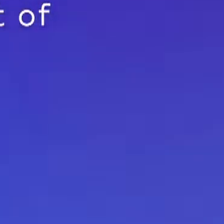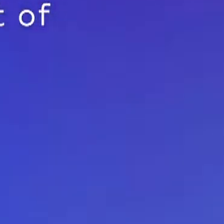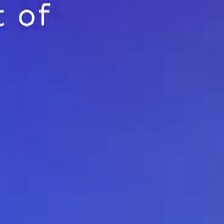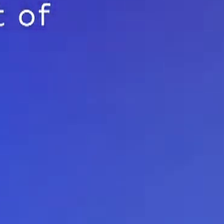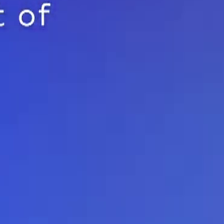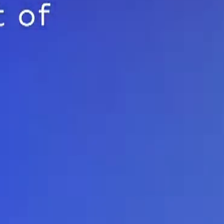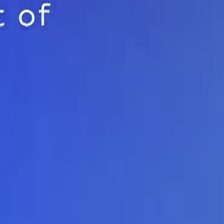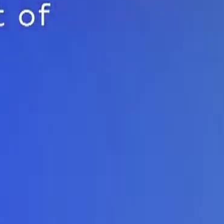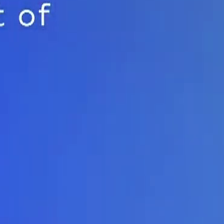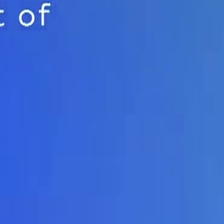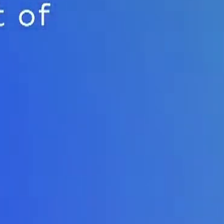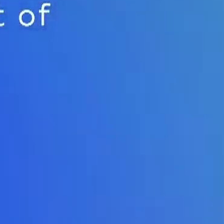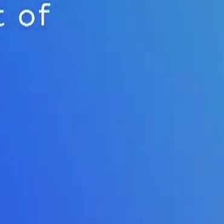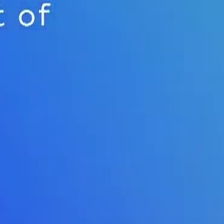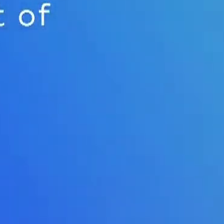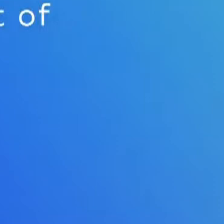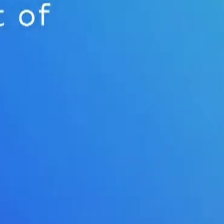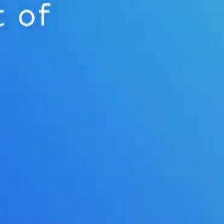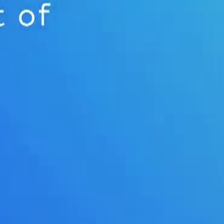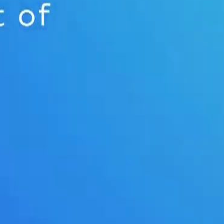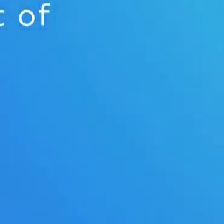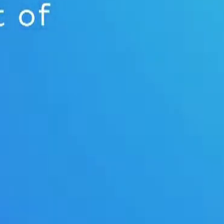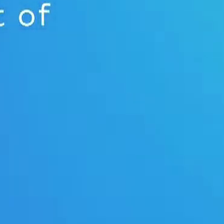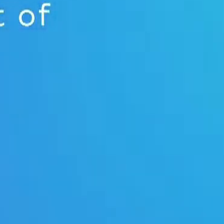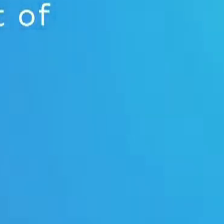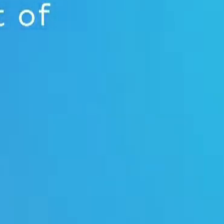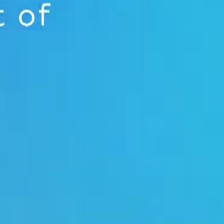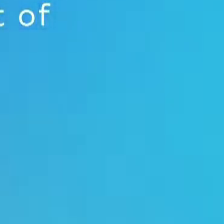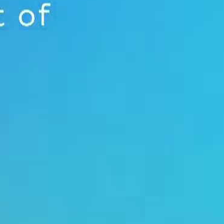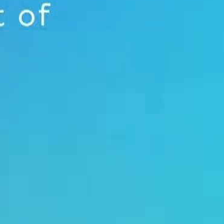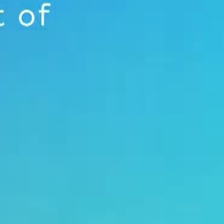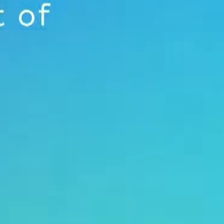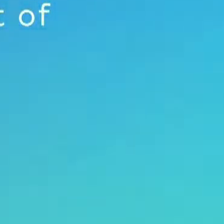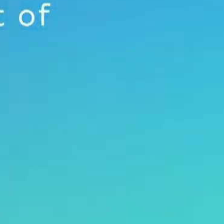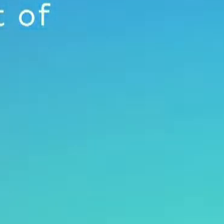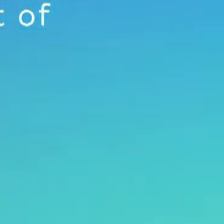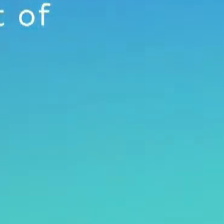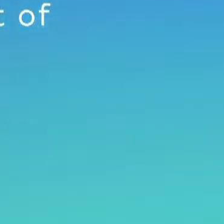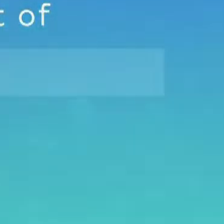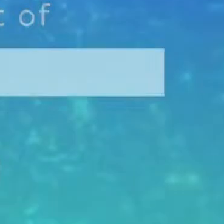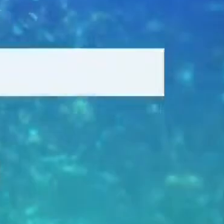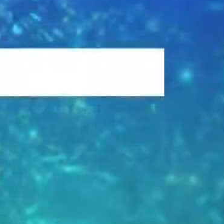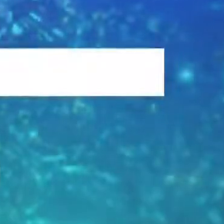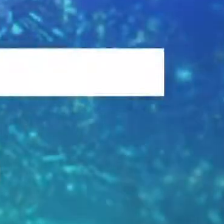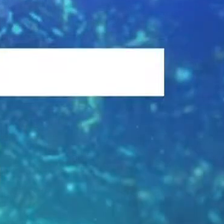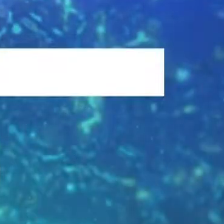written consent of wxxi is strictly prohibited connections with eban Dawson is available as a